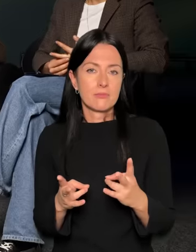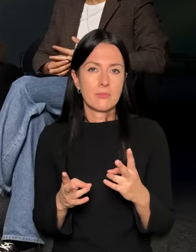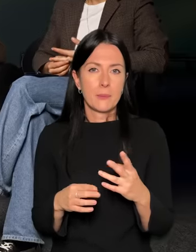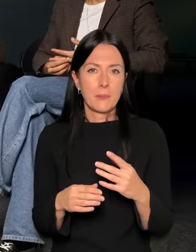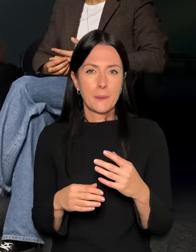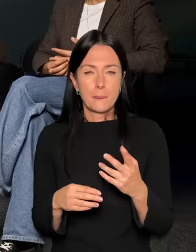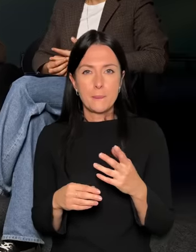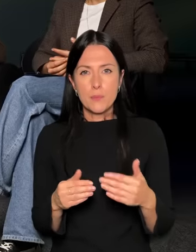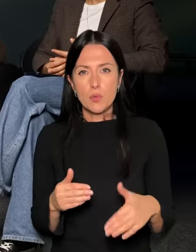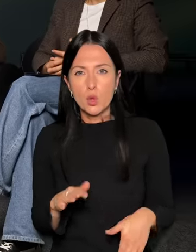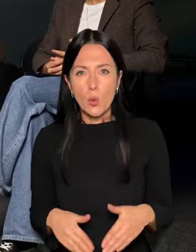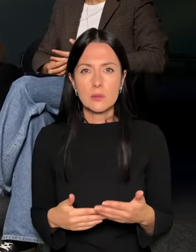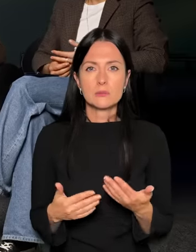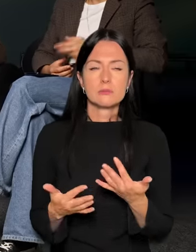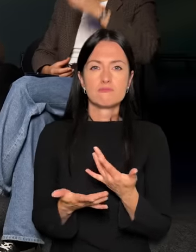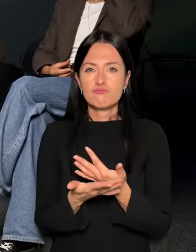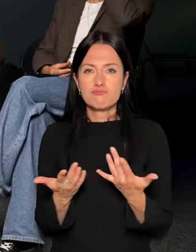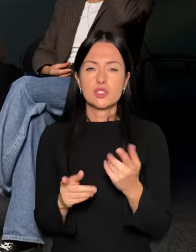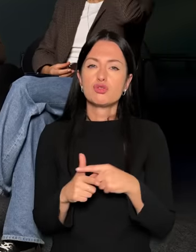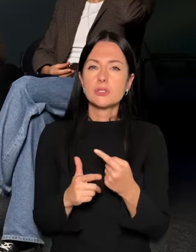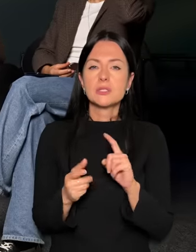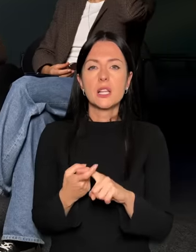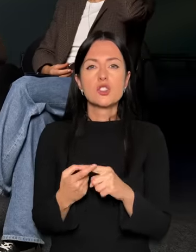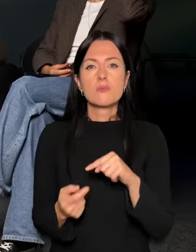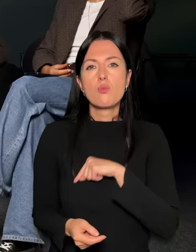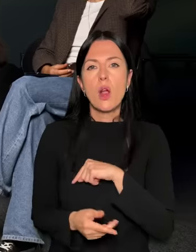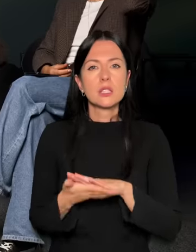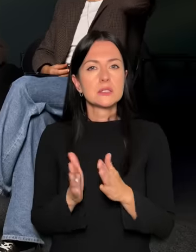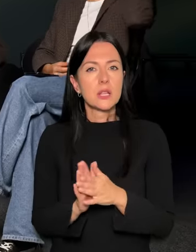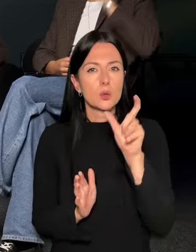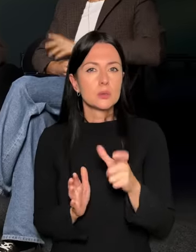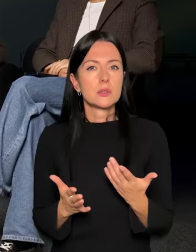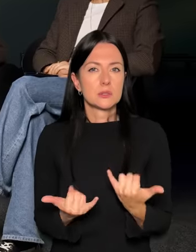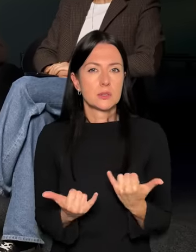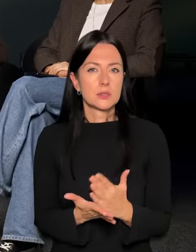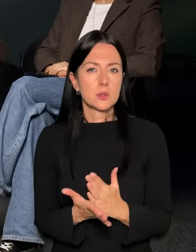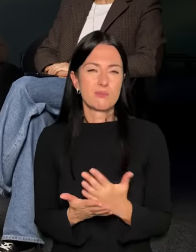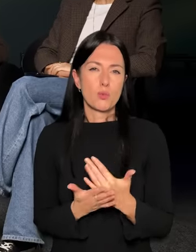Or, on the other hand, it depends on the person's current emotional state, right? In other words,